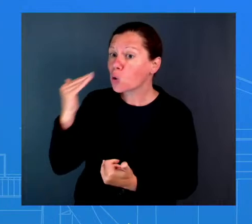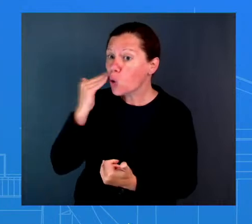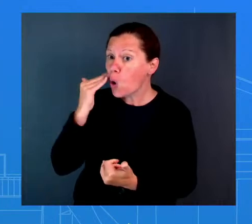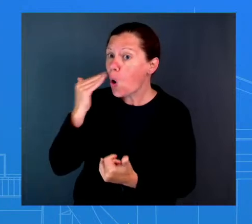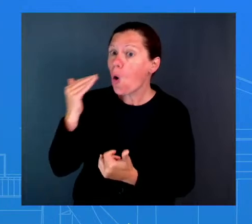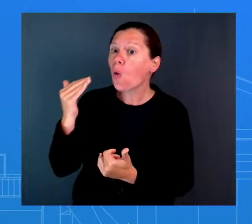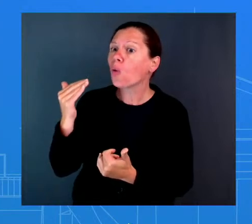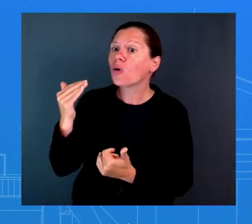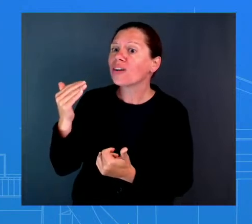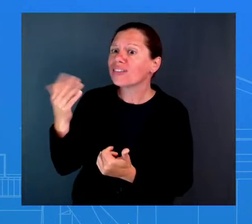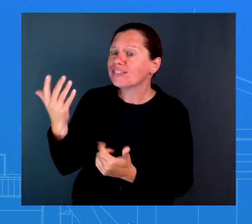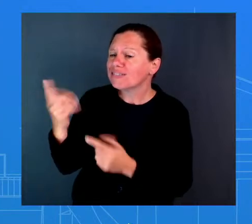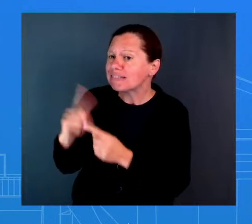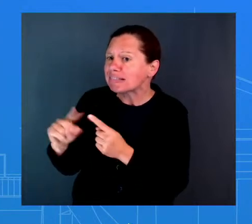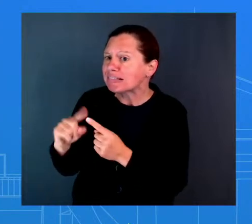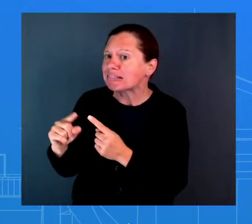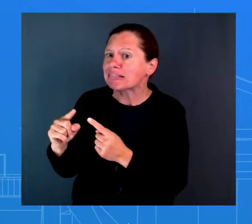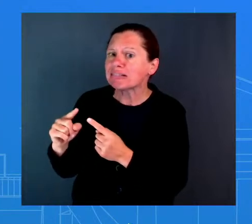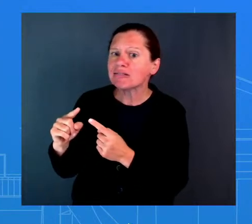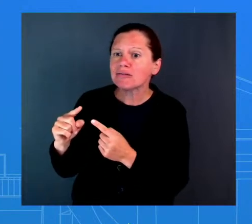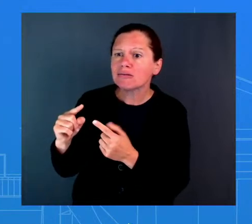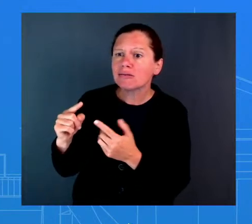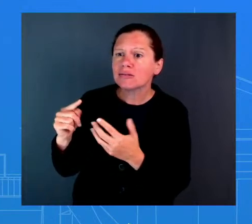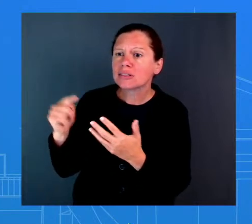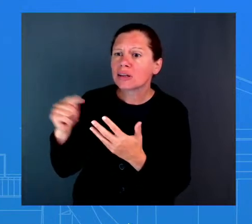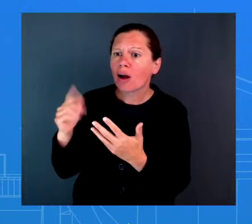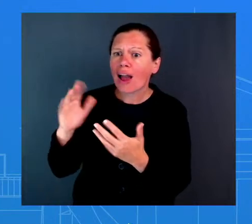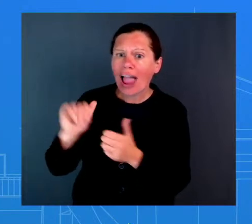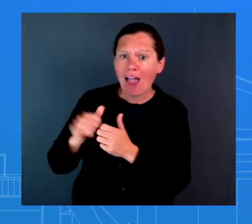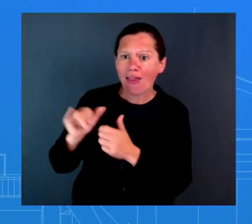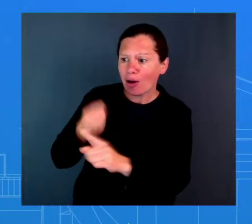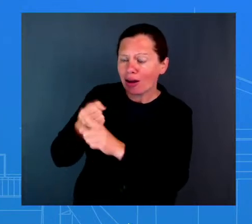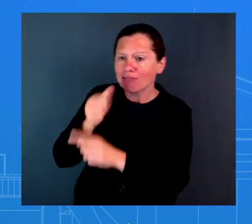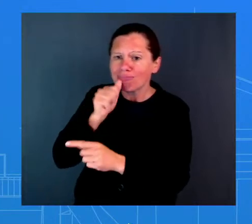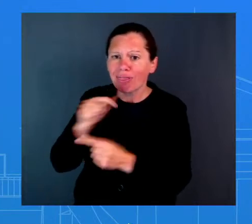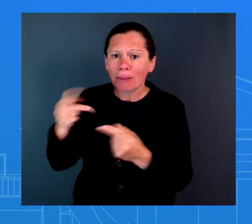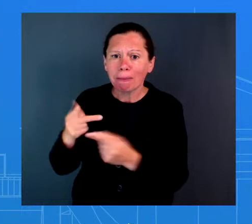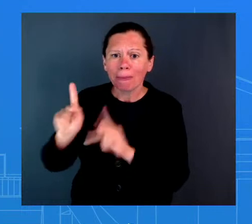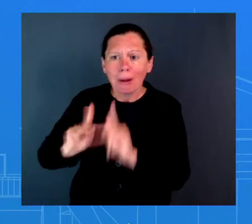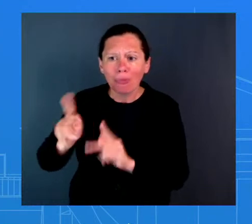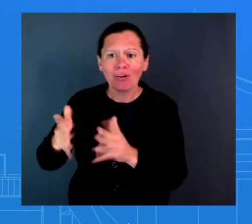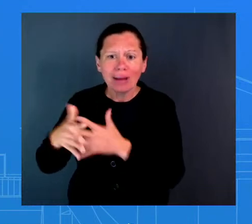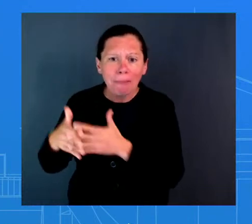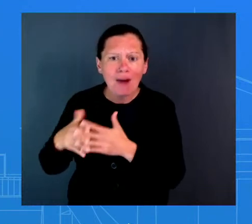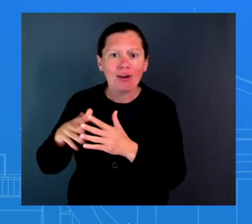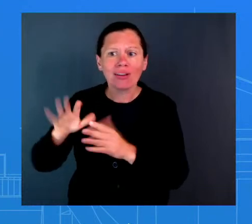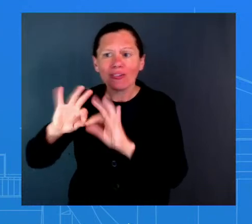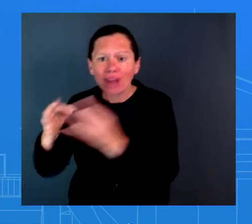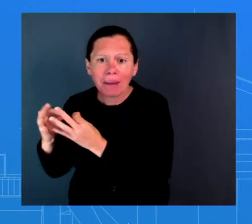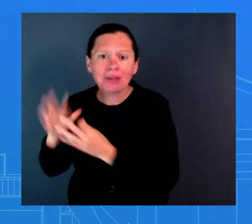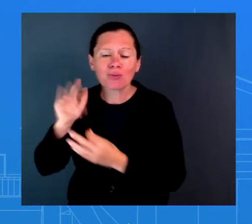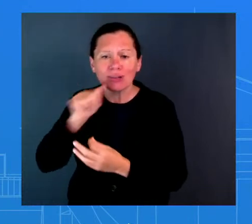American families and hurt military families: Force active-duty military personnel, law enforcement officers to work without pay.